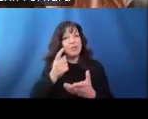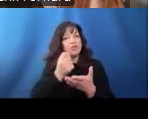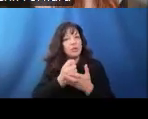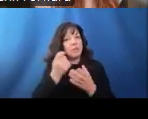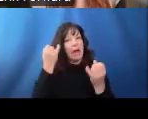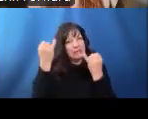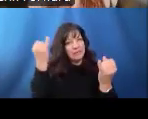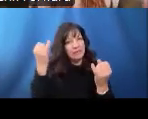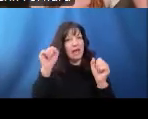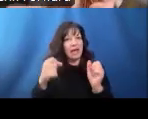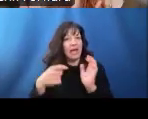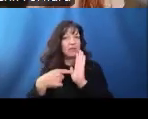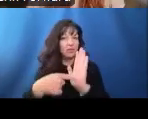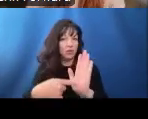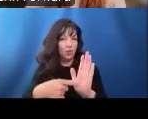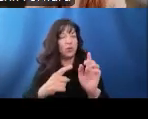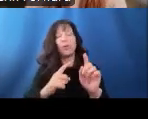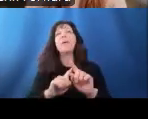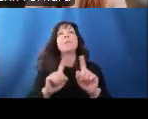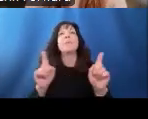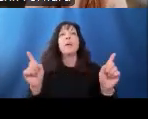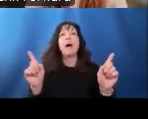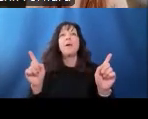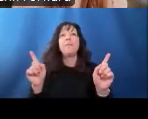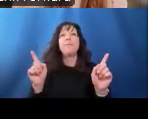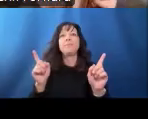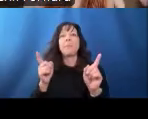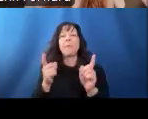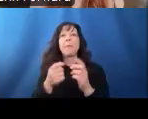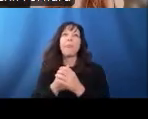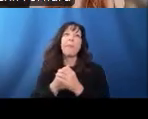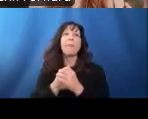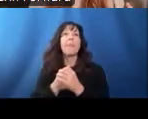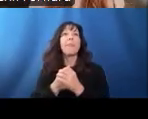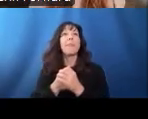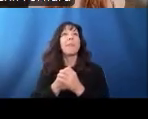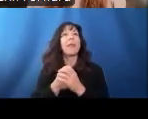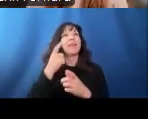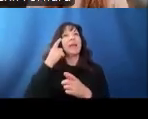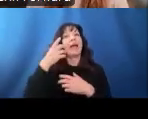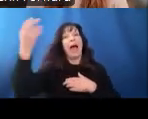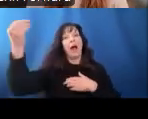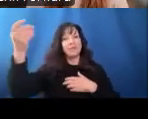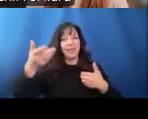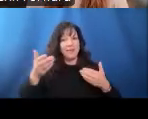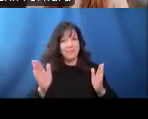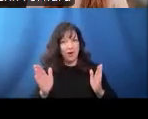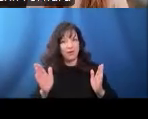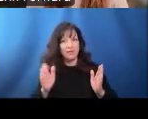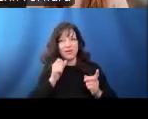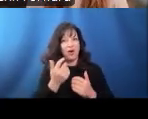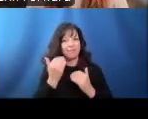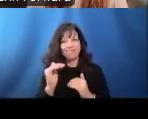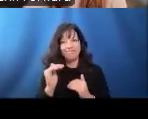can show you, but I like to think outside the box. So as a